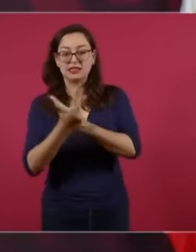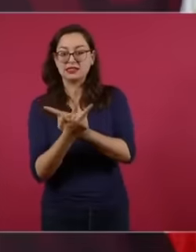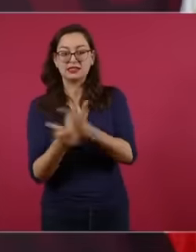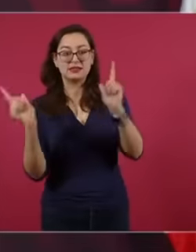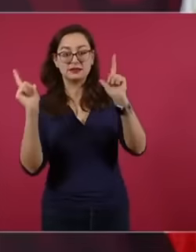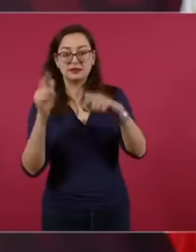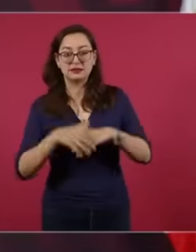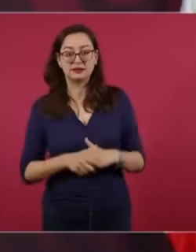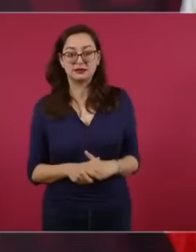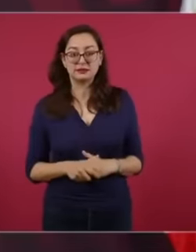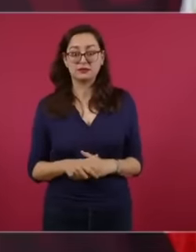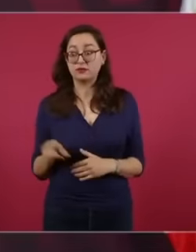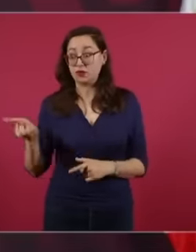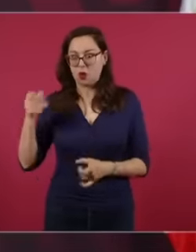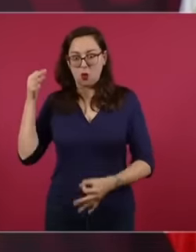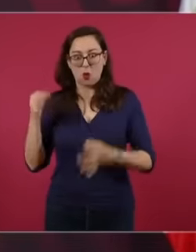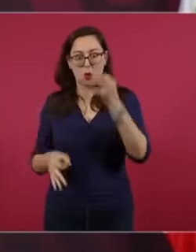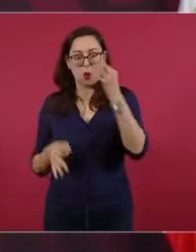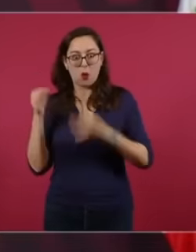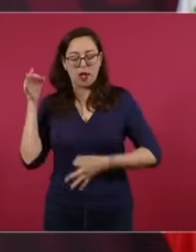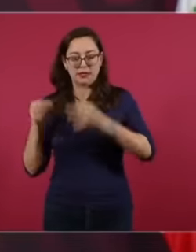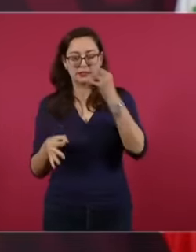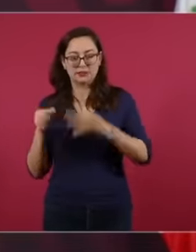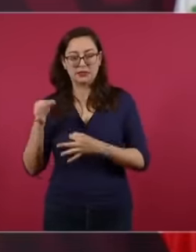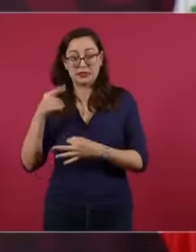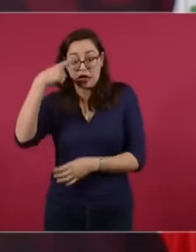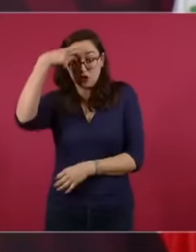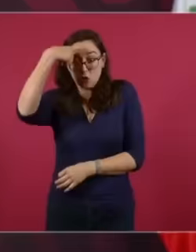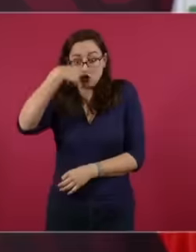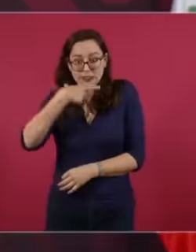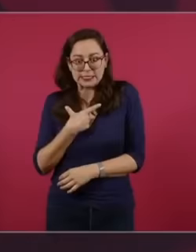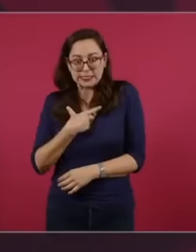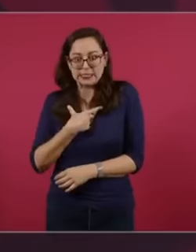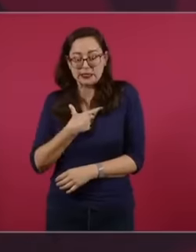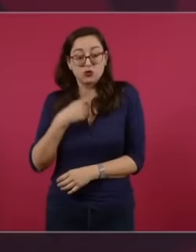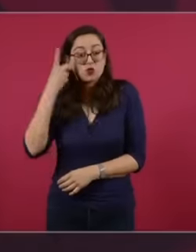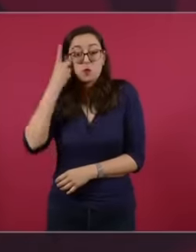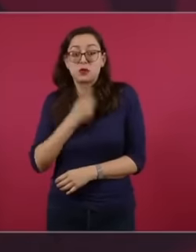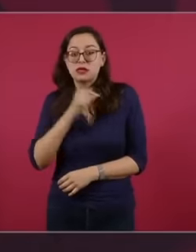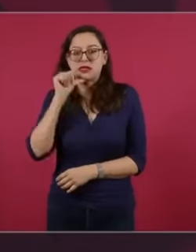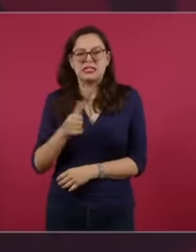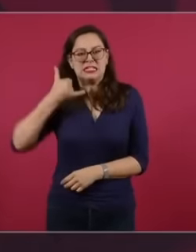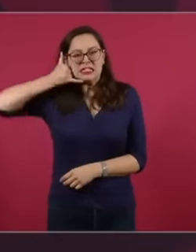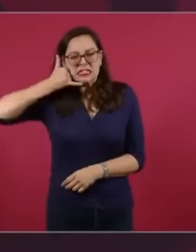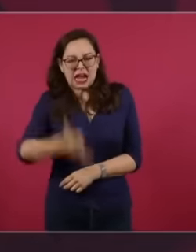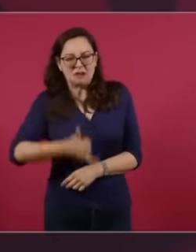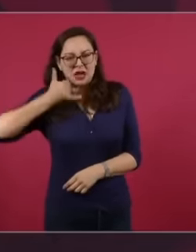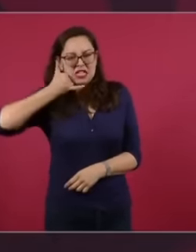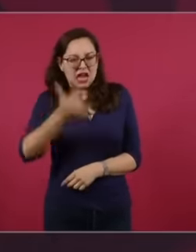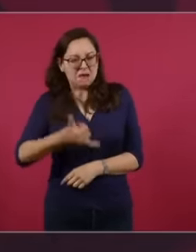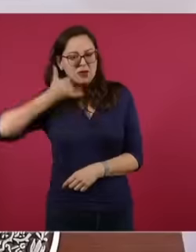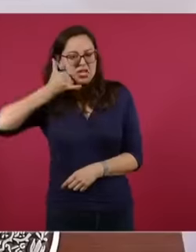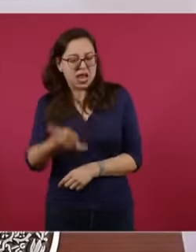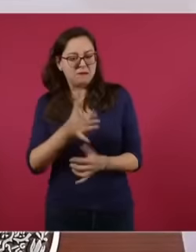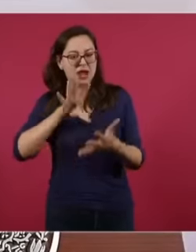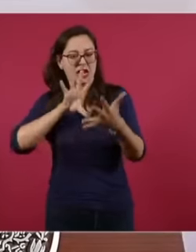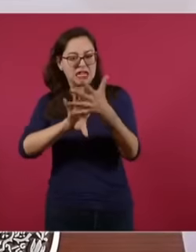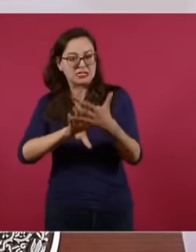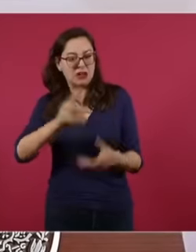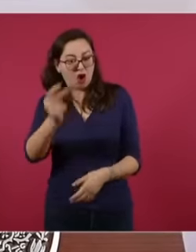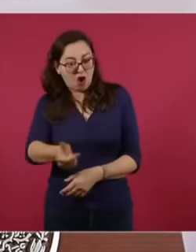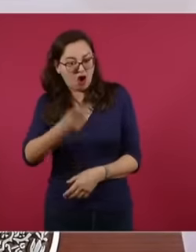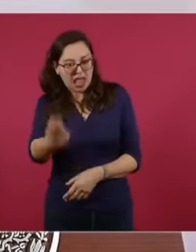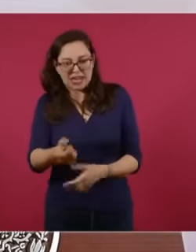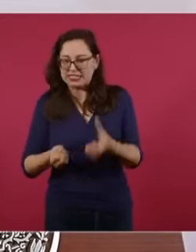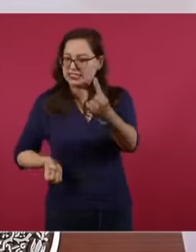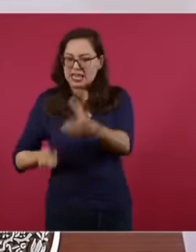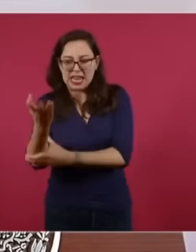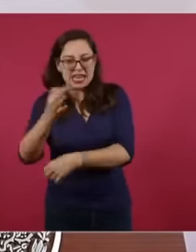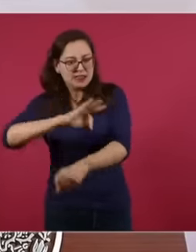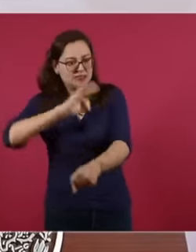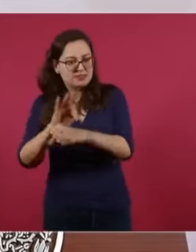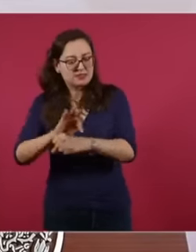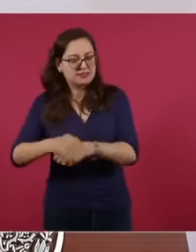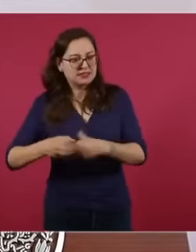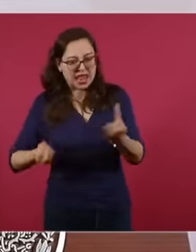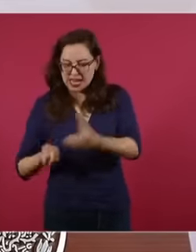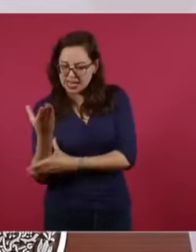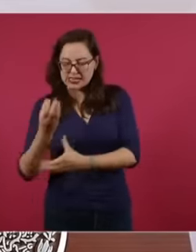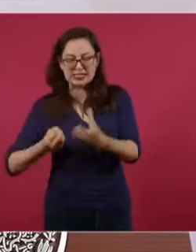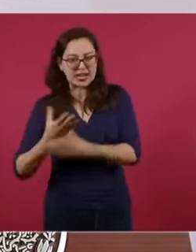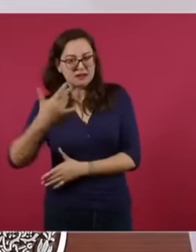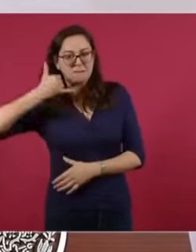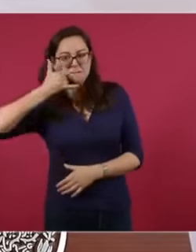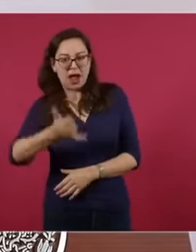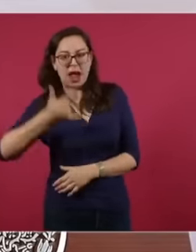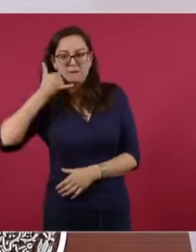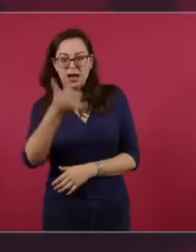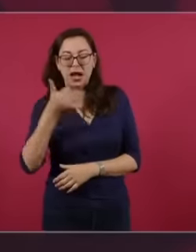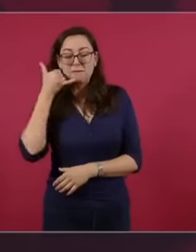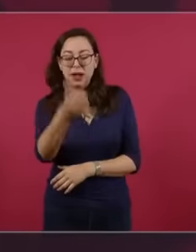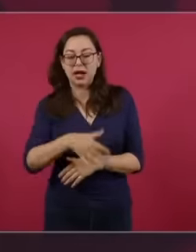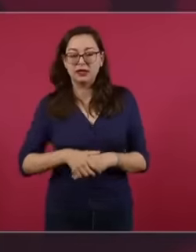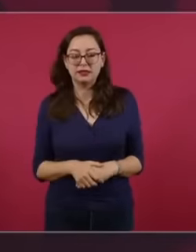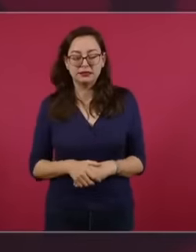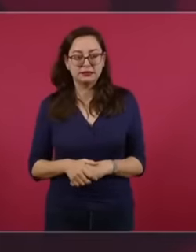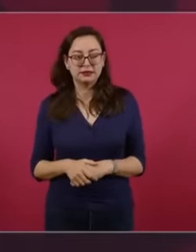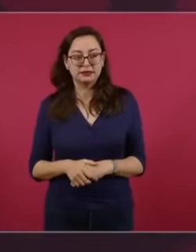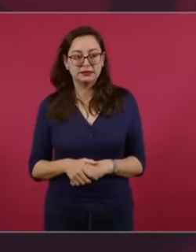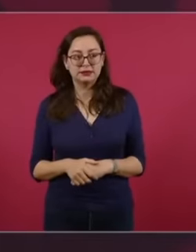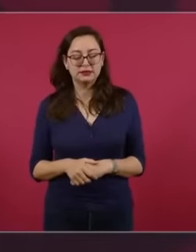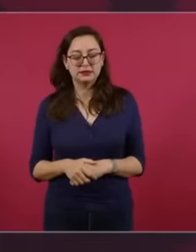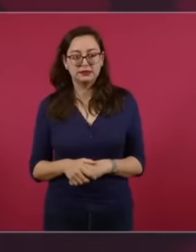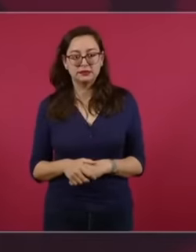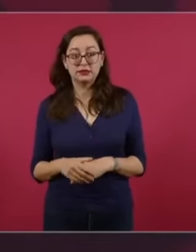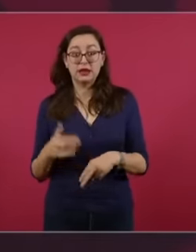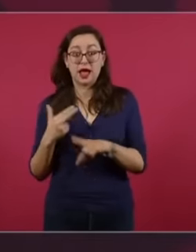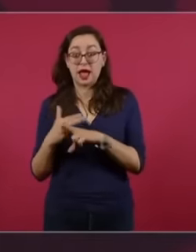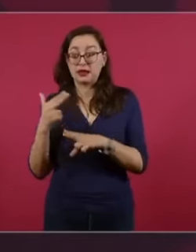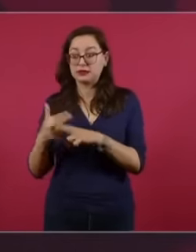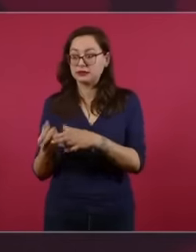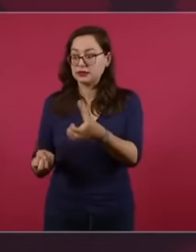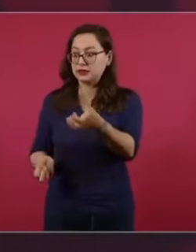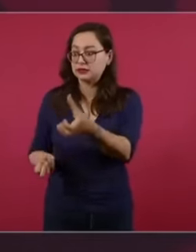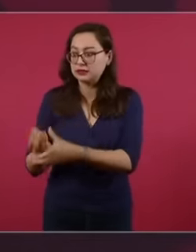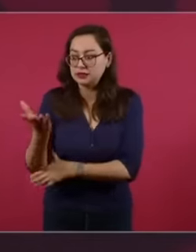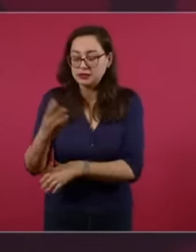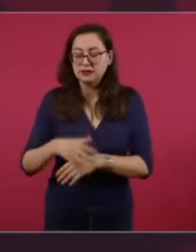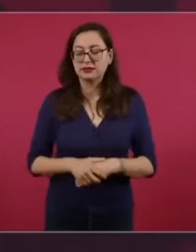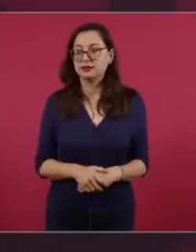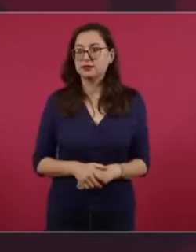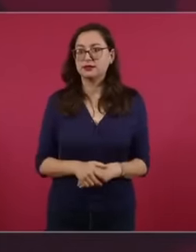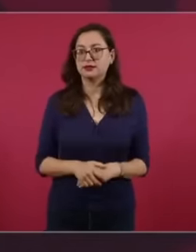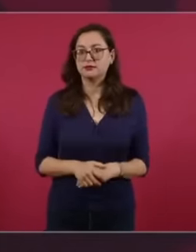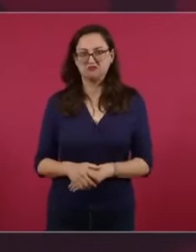sleep until this man is released from jail well, 15 days ago this